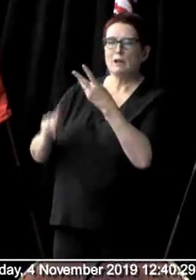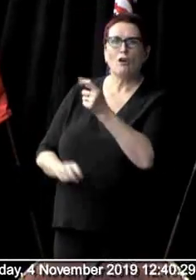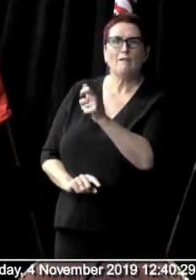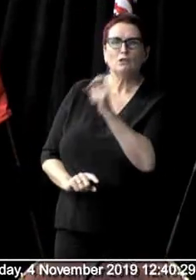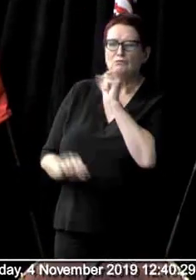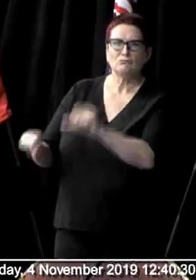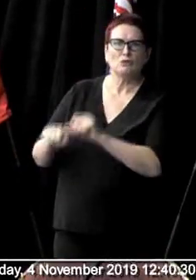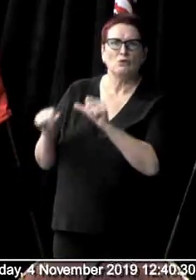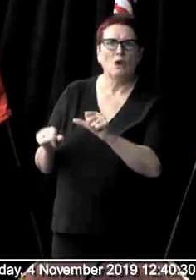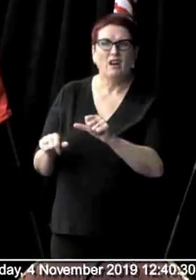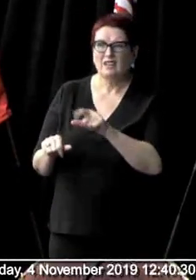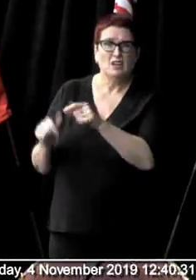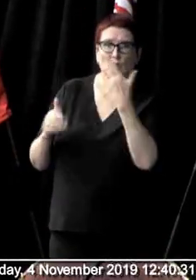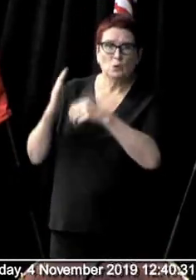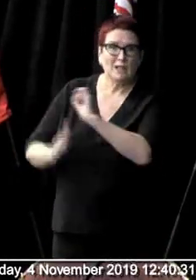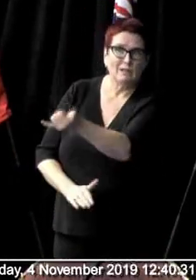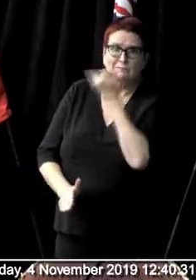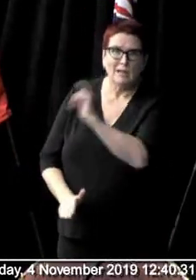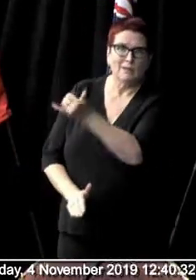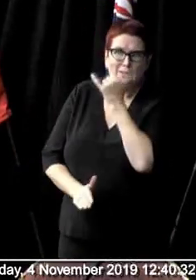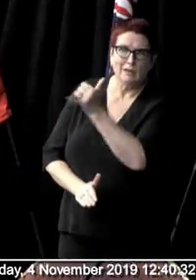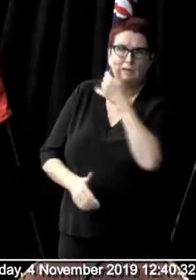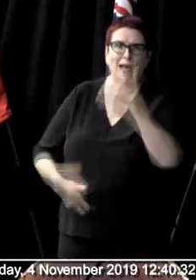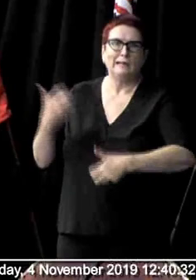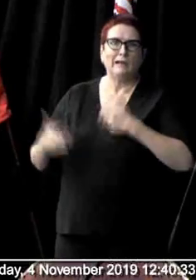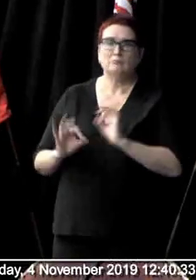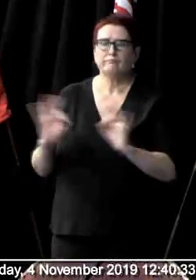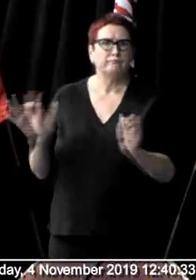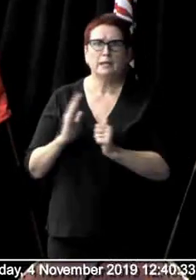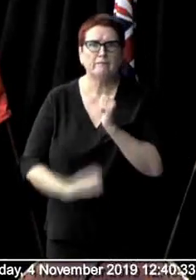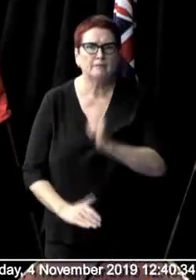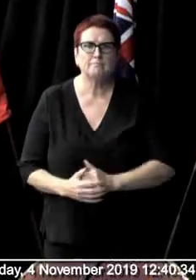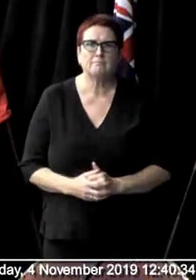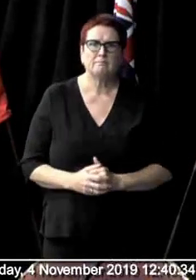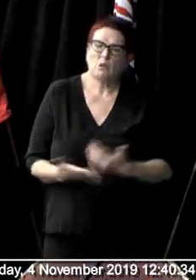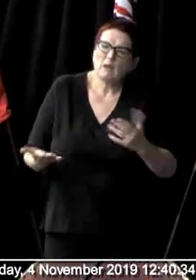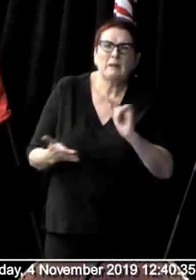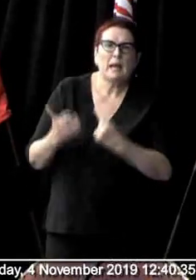I never got phone calls. Only she was sick or something like that.